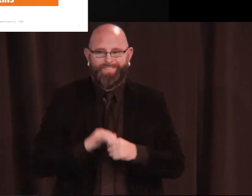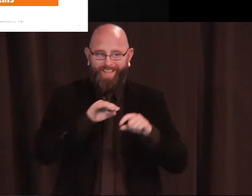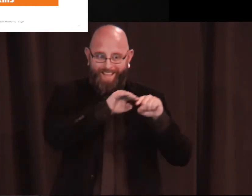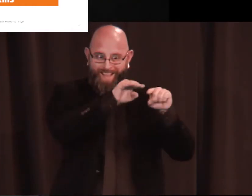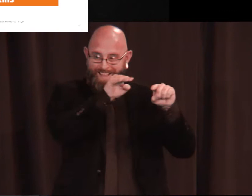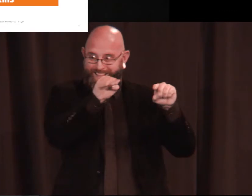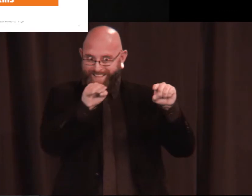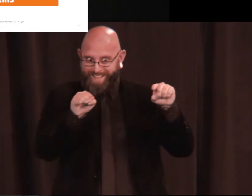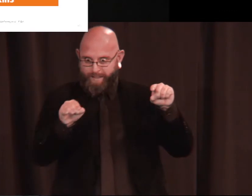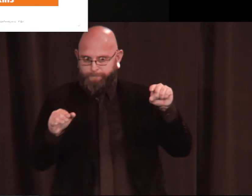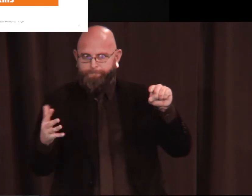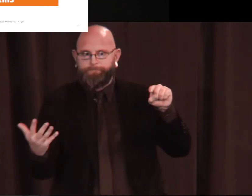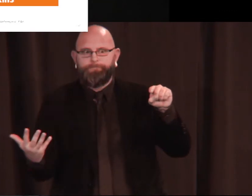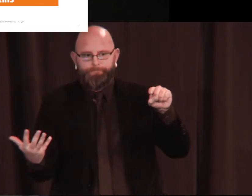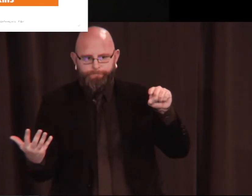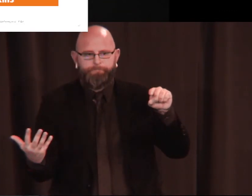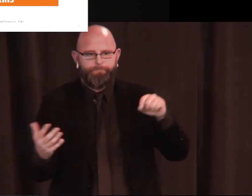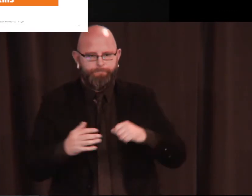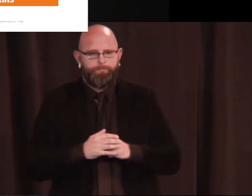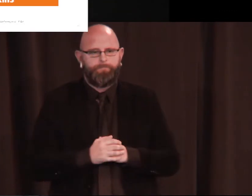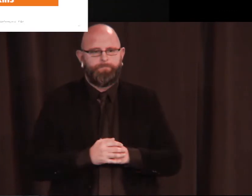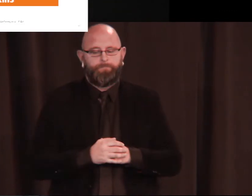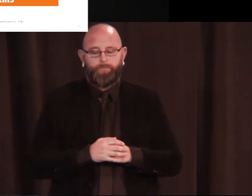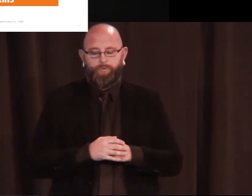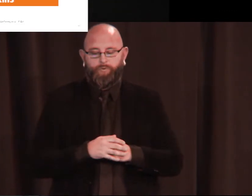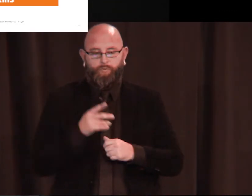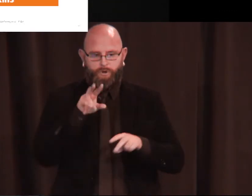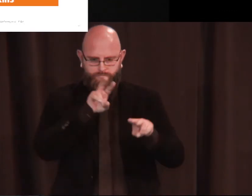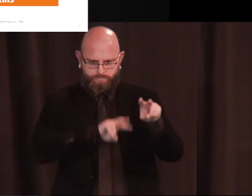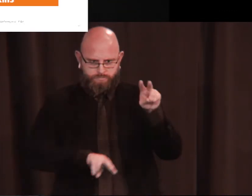And, so, what we found was, we looked at the aided audibility of these kids,